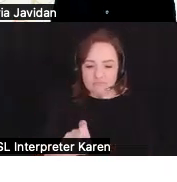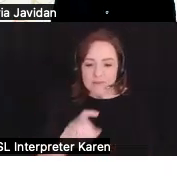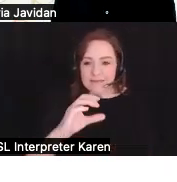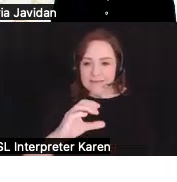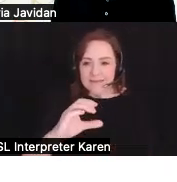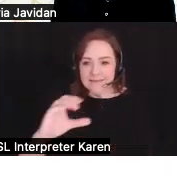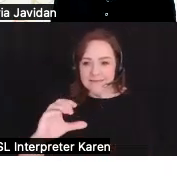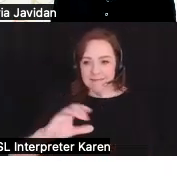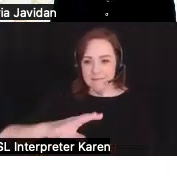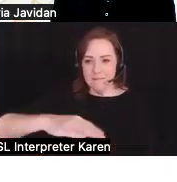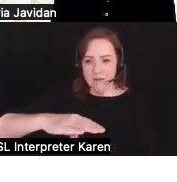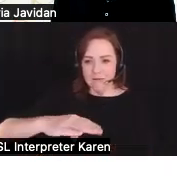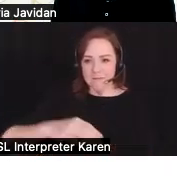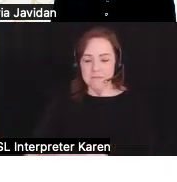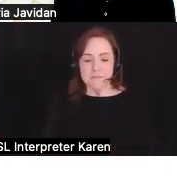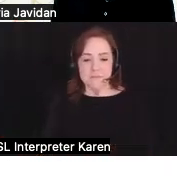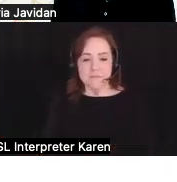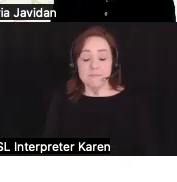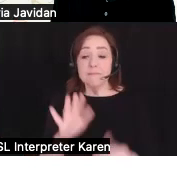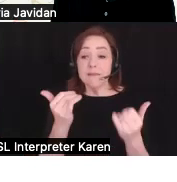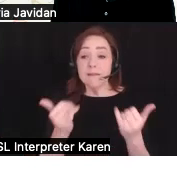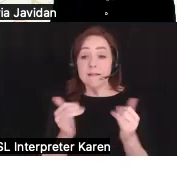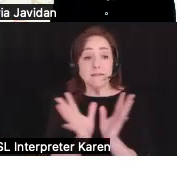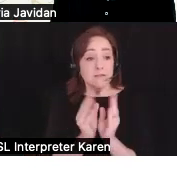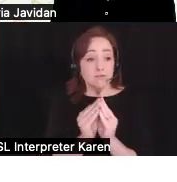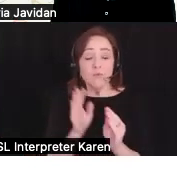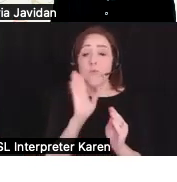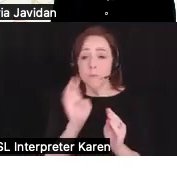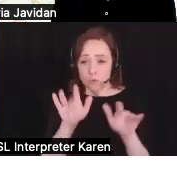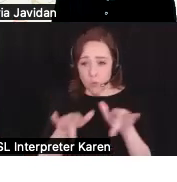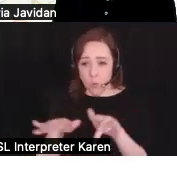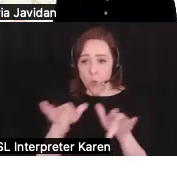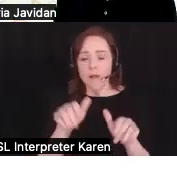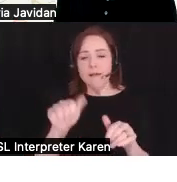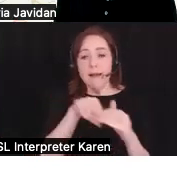webinar is also being recorded and you will be able to access today's and past webinars on the